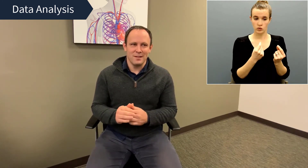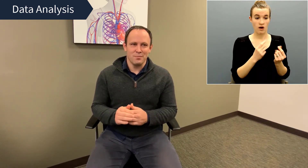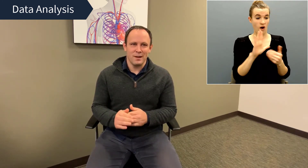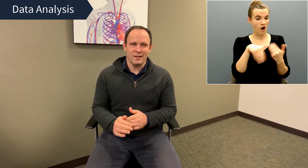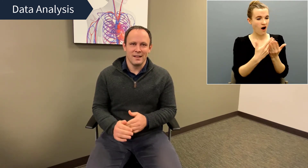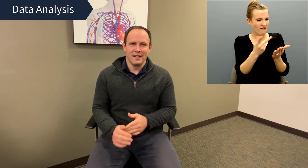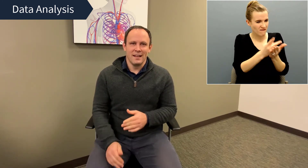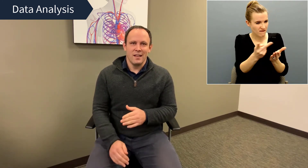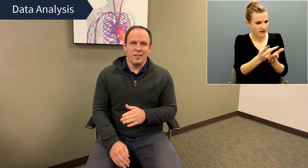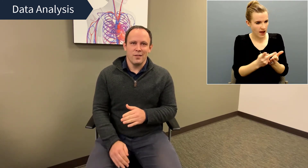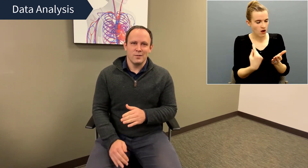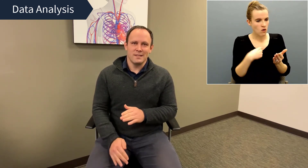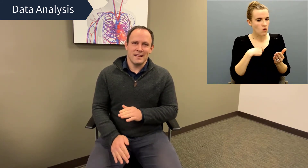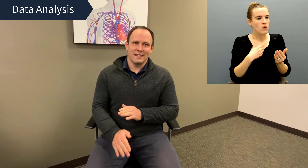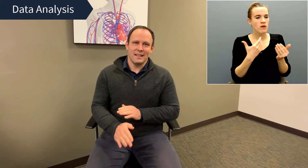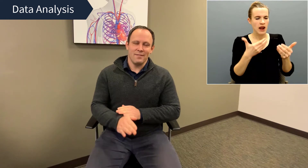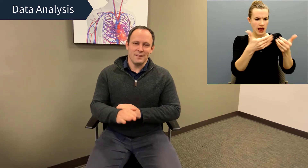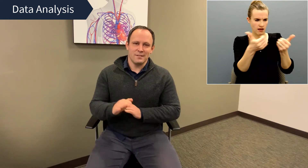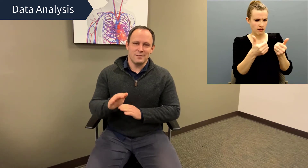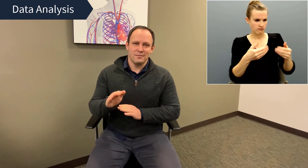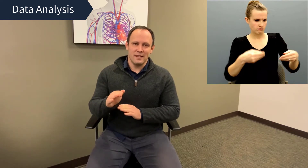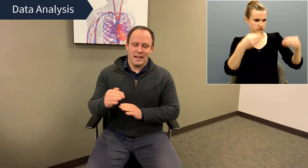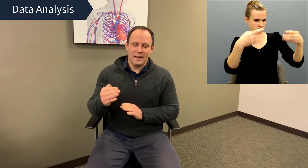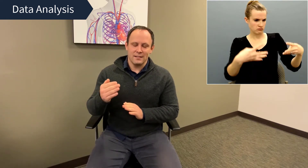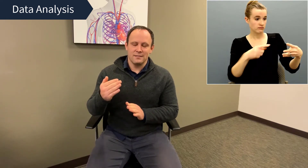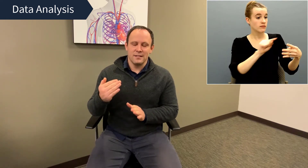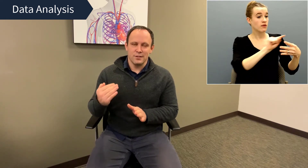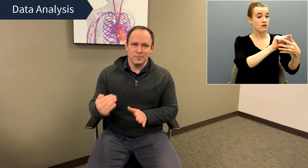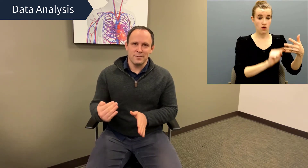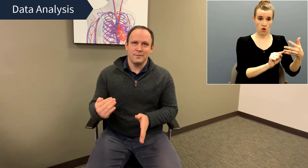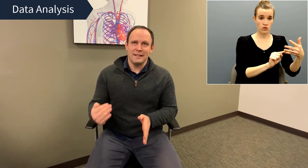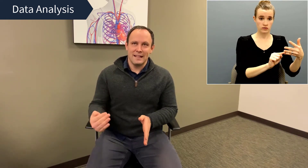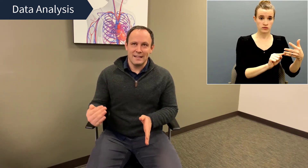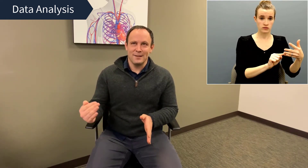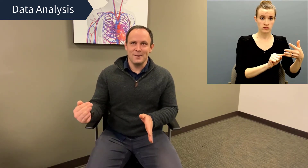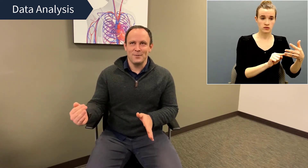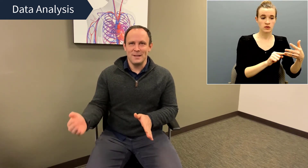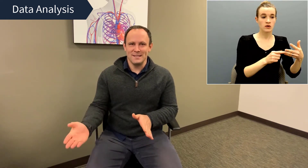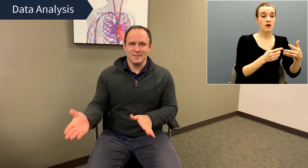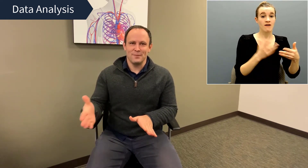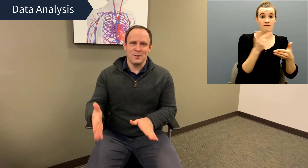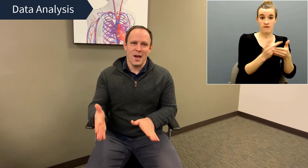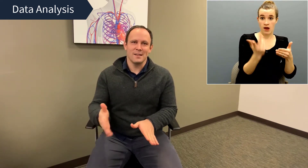compared those that gave- that had an interpreter related reason for not